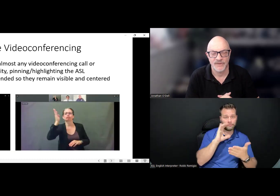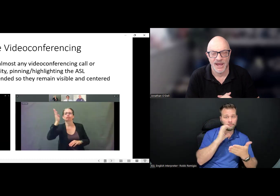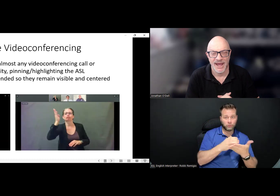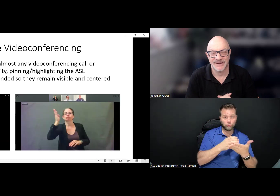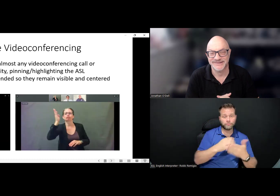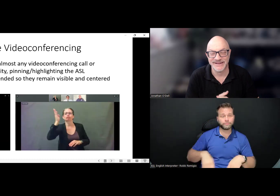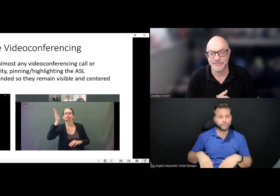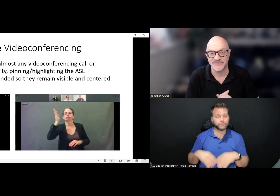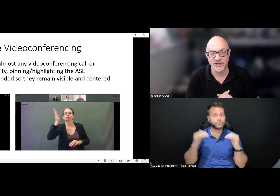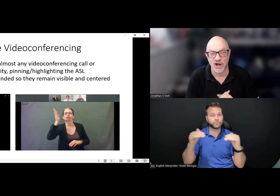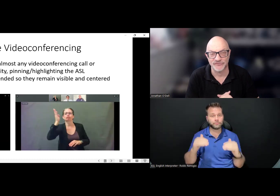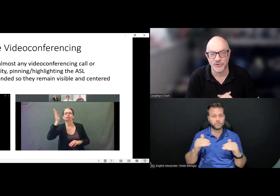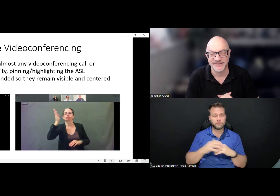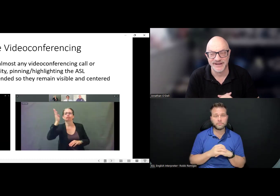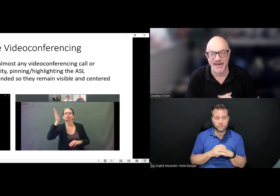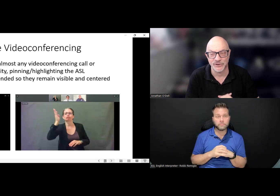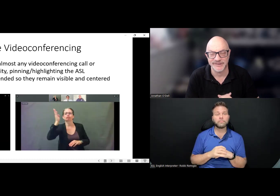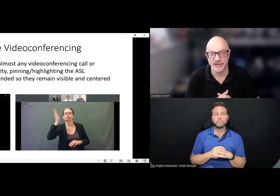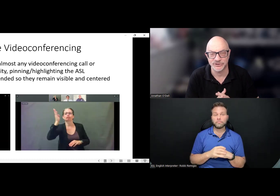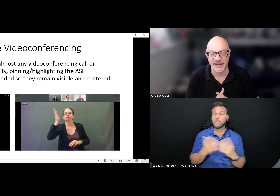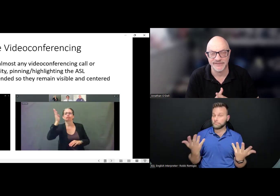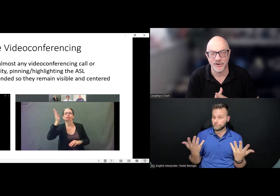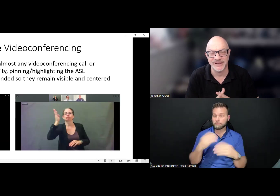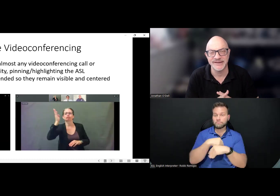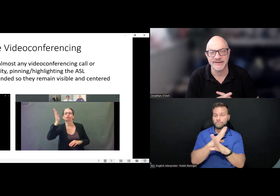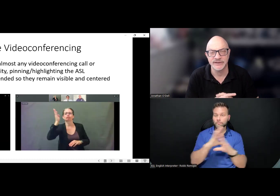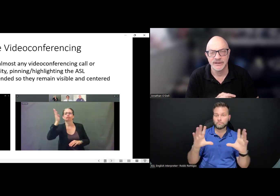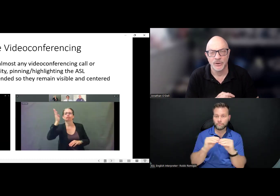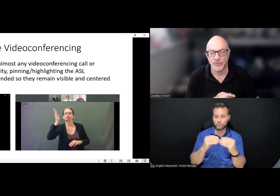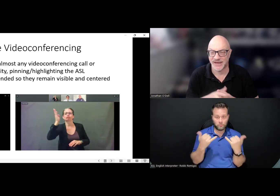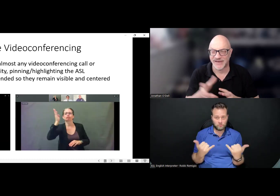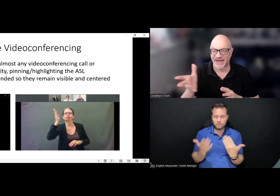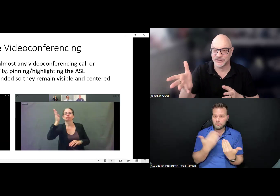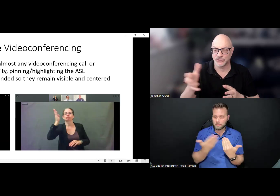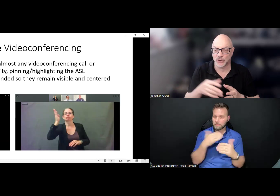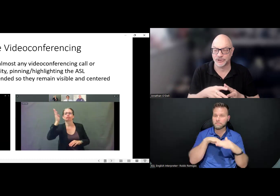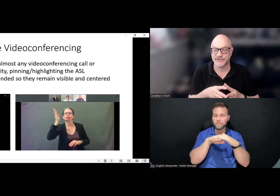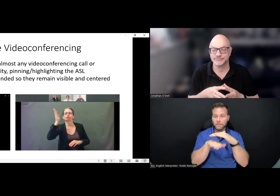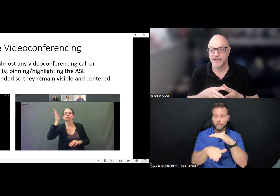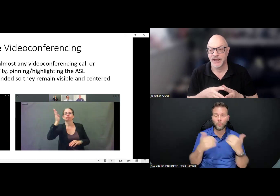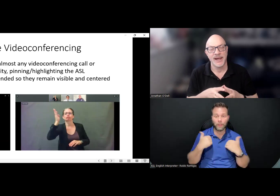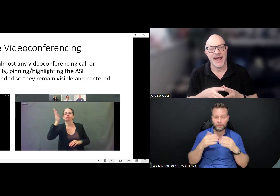Next slide. An accessible Like you see here today. It is very easy.